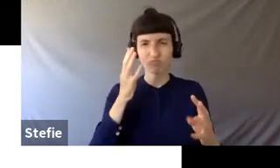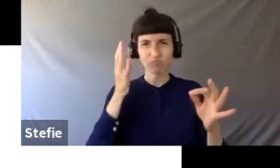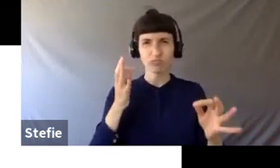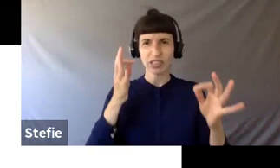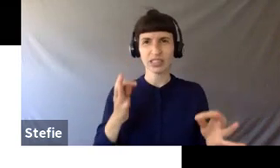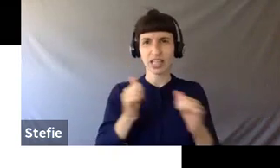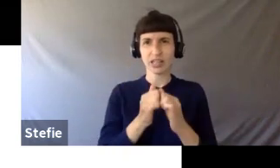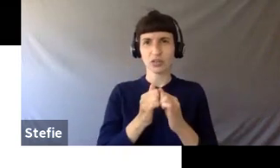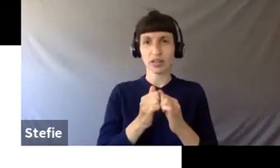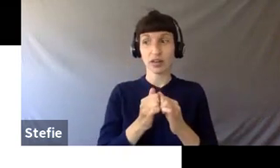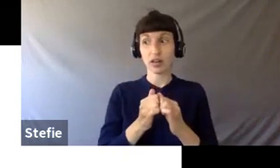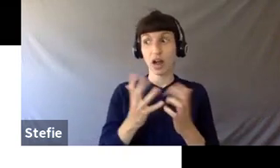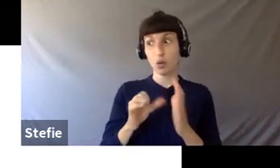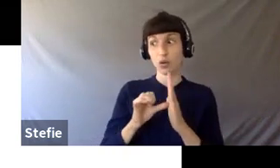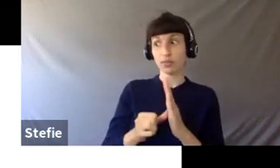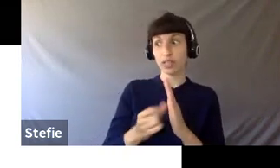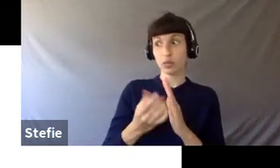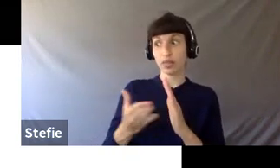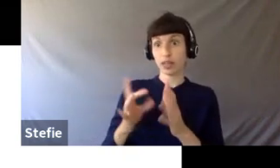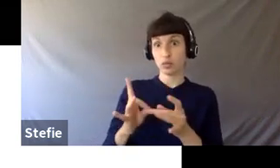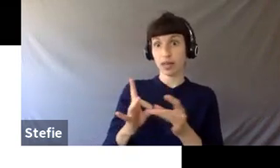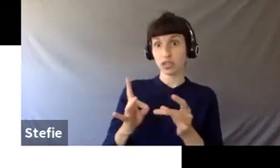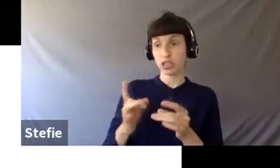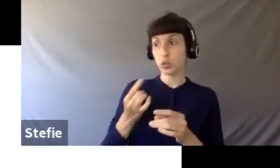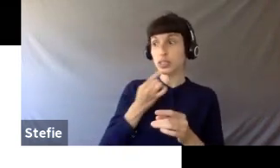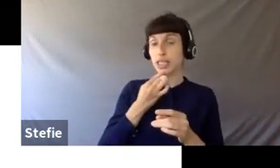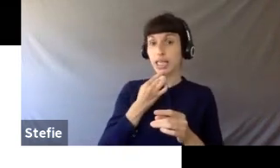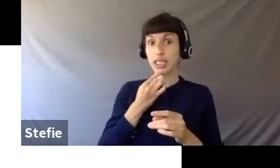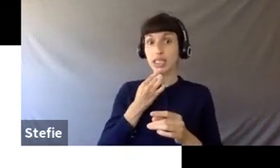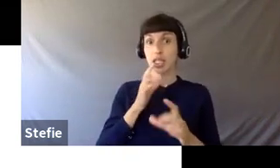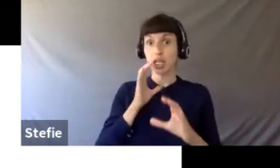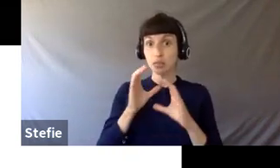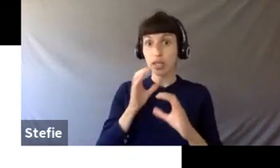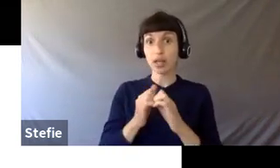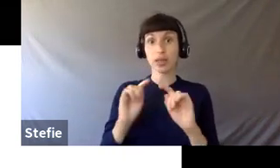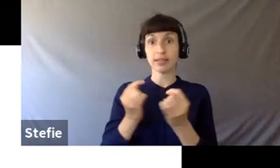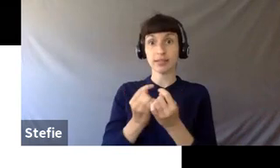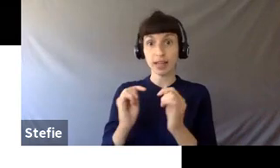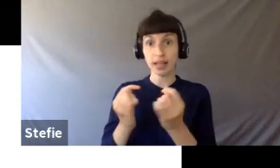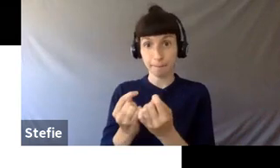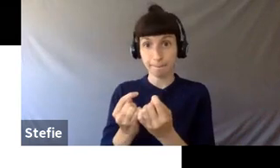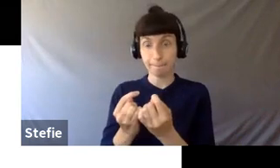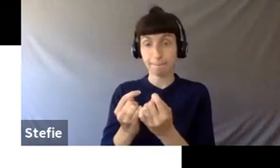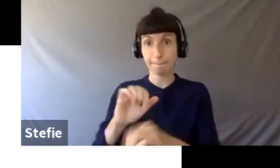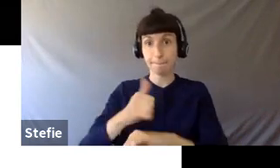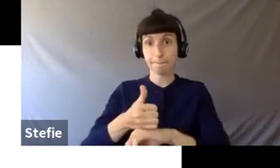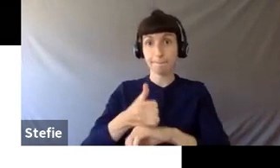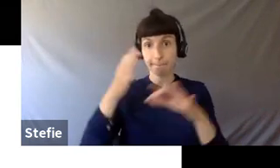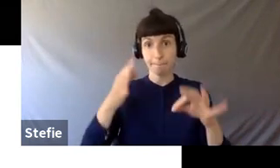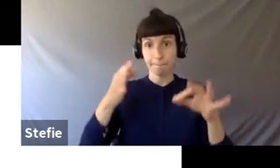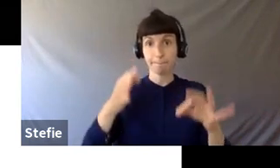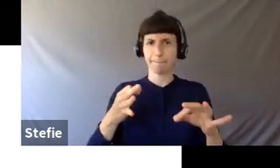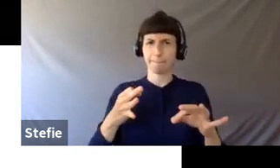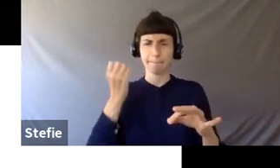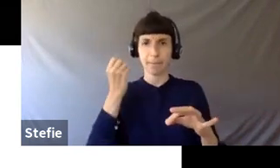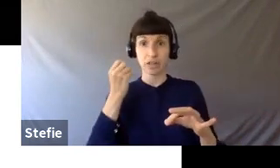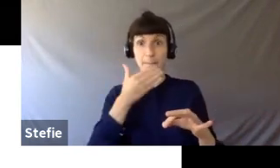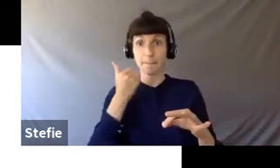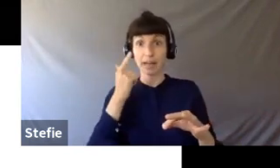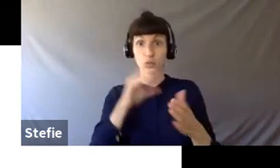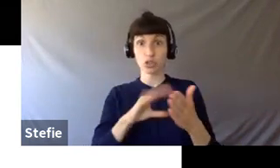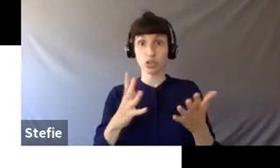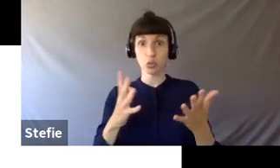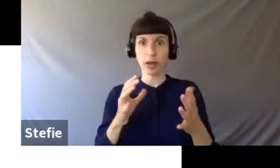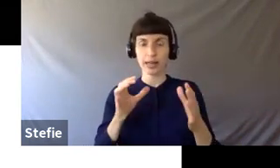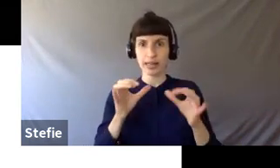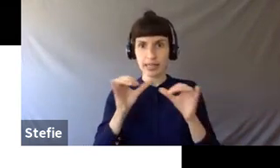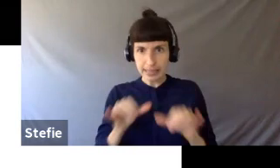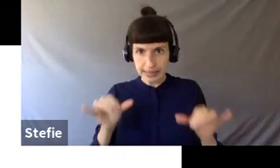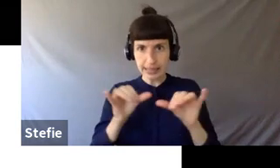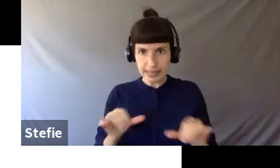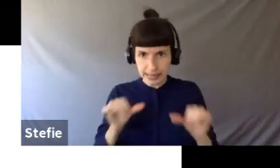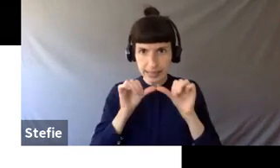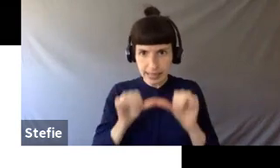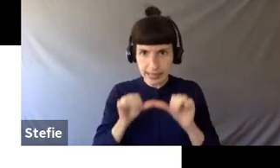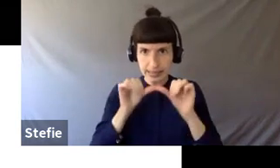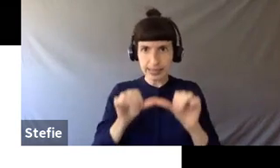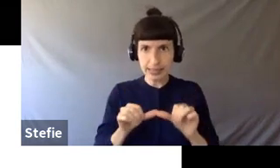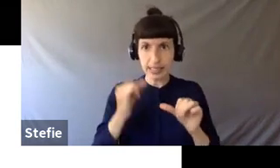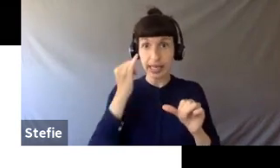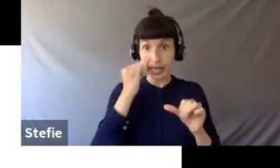ANDREW: